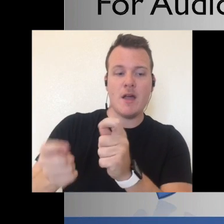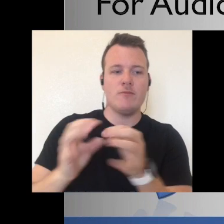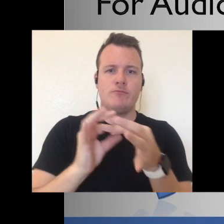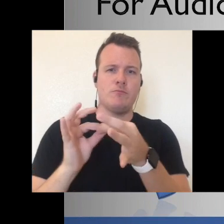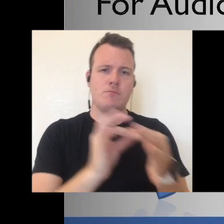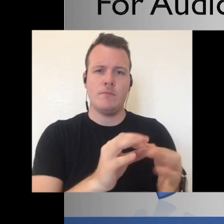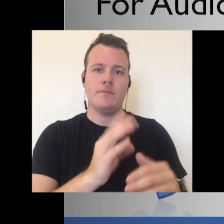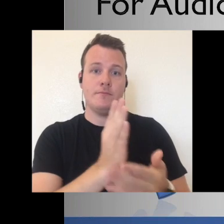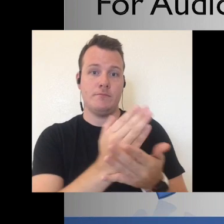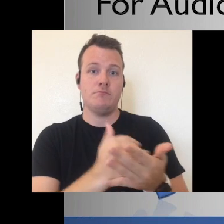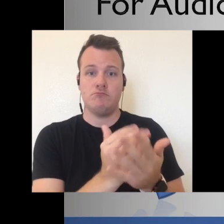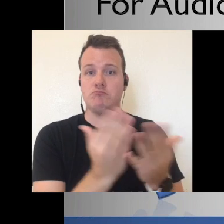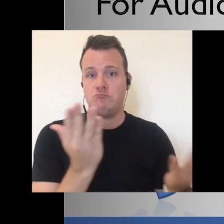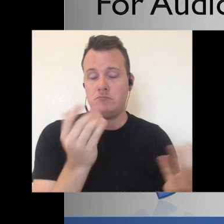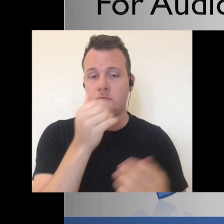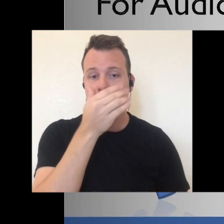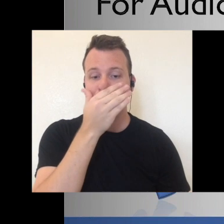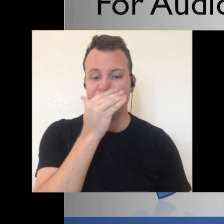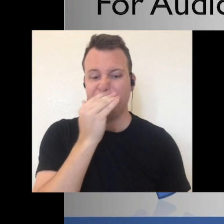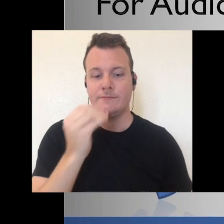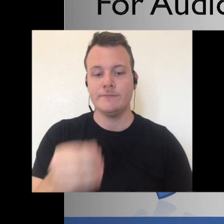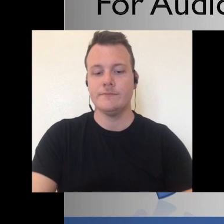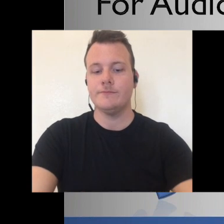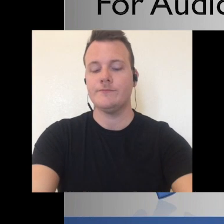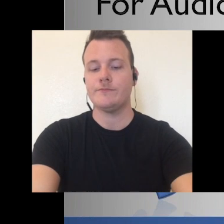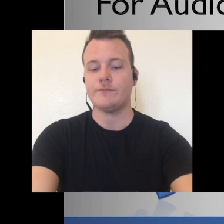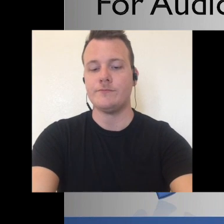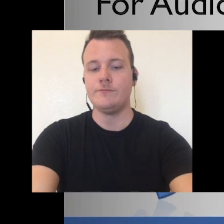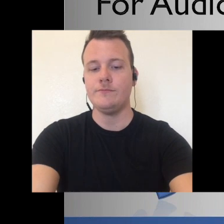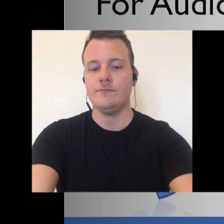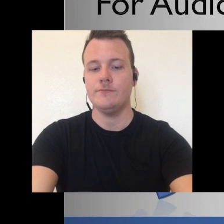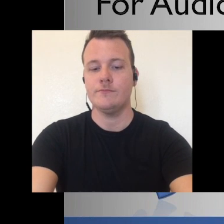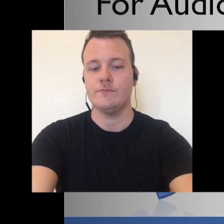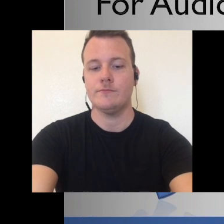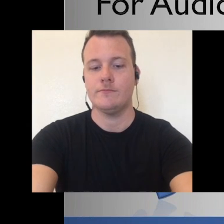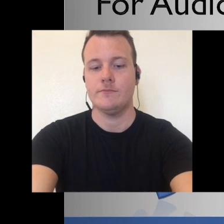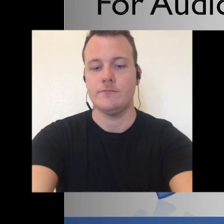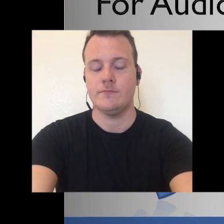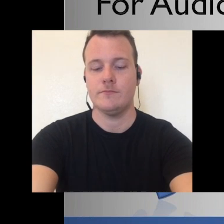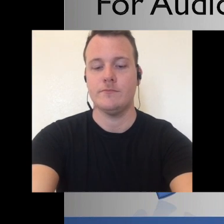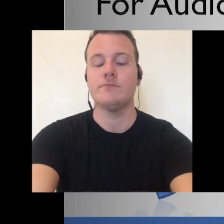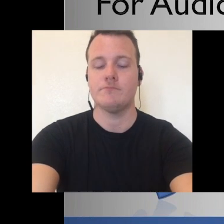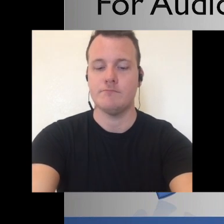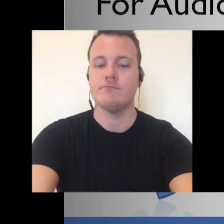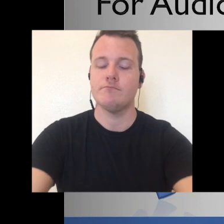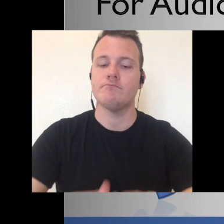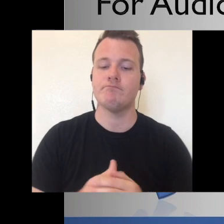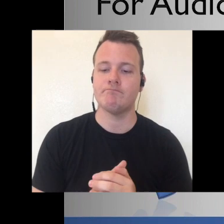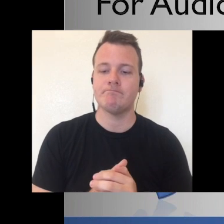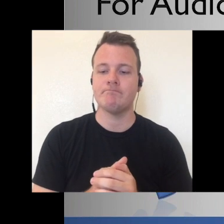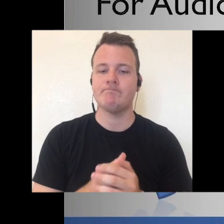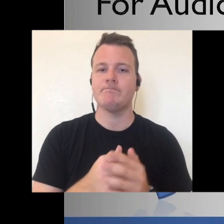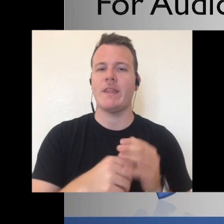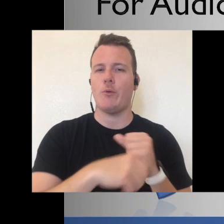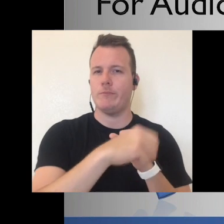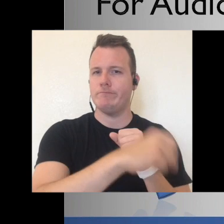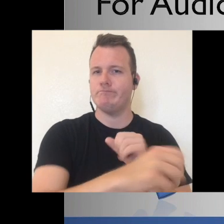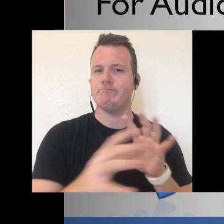to budgets from there. So without- without further- further discussion, we'll key